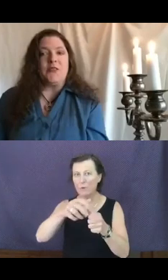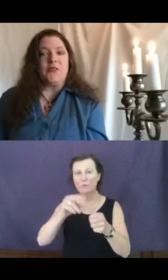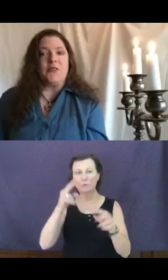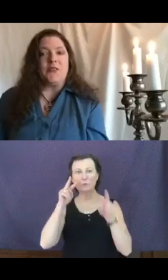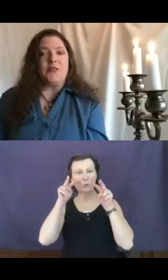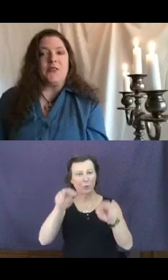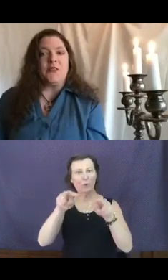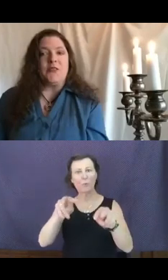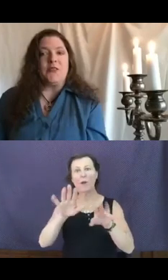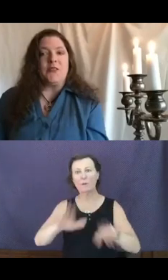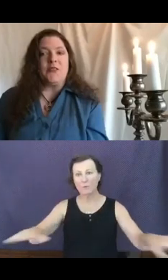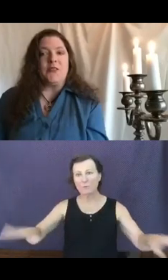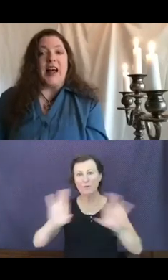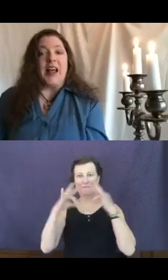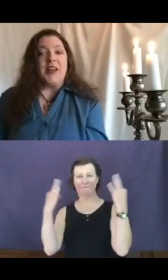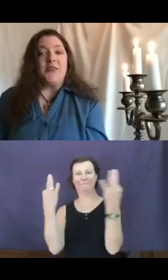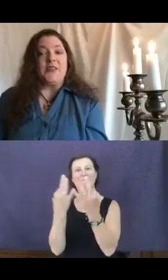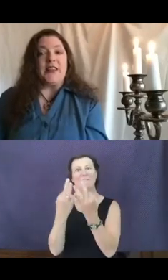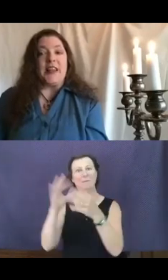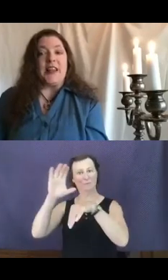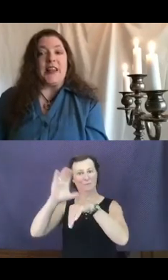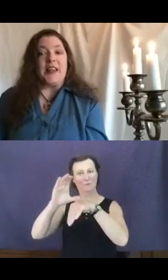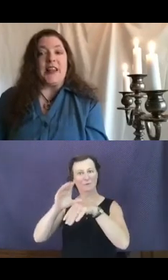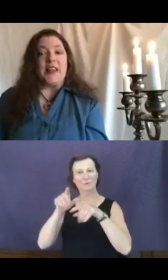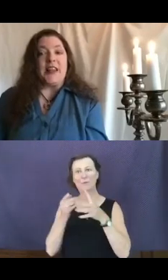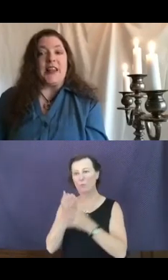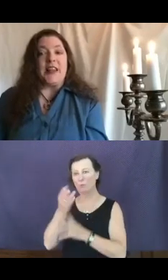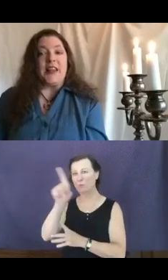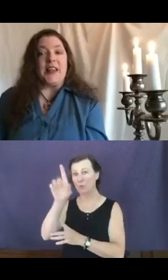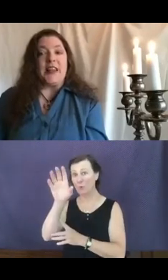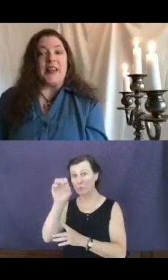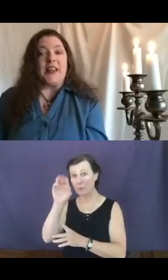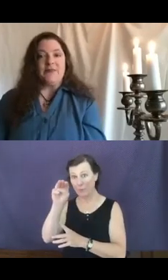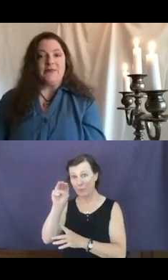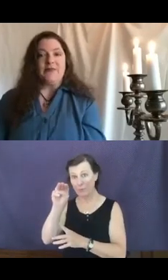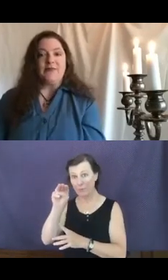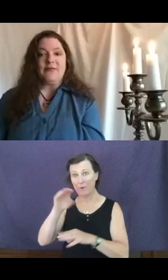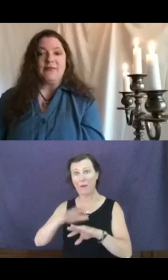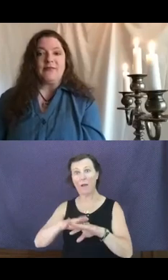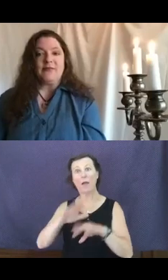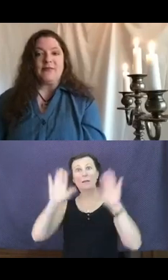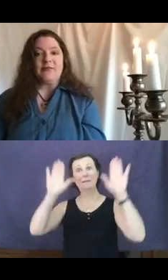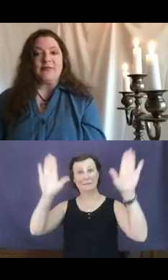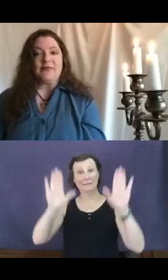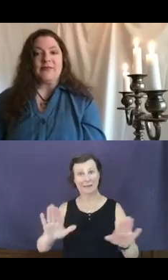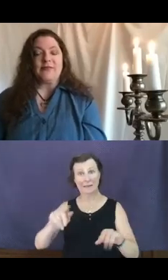via Zoom, live Sundays at 10 a.m.